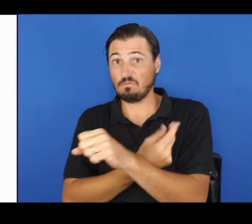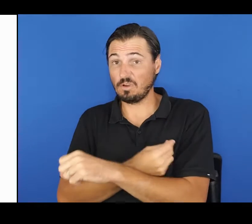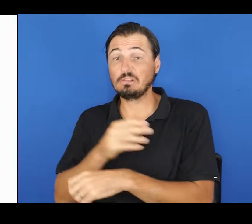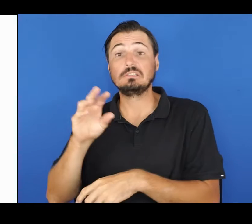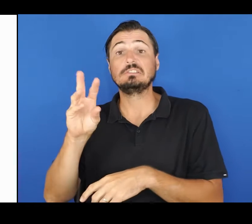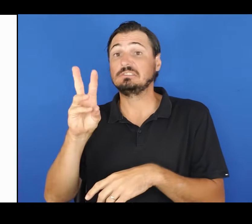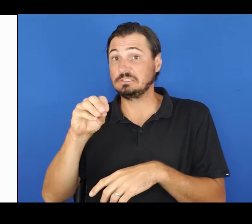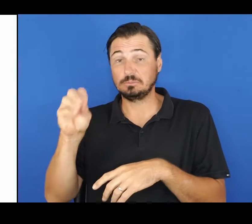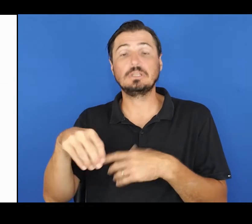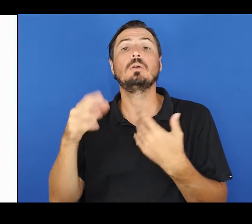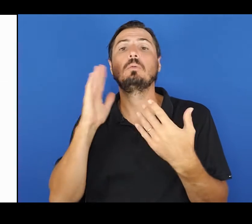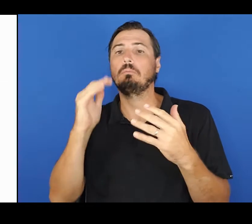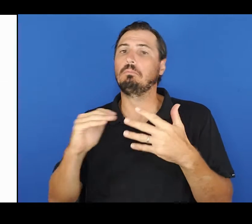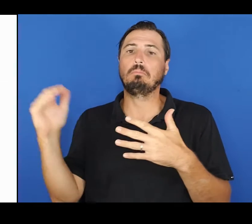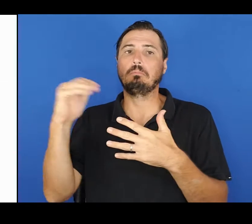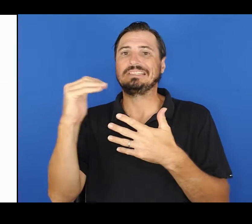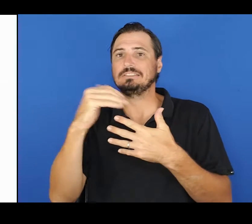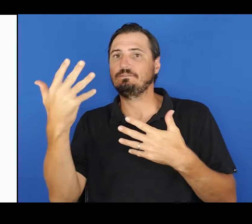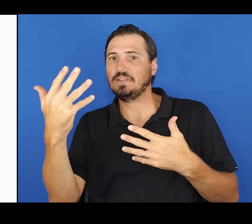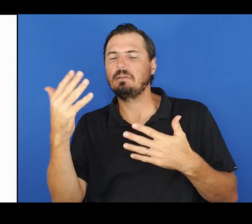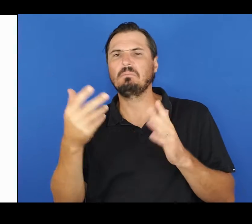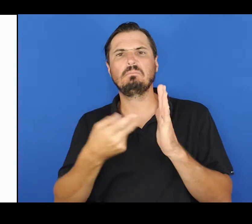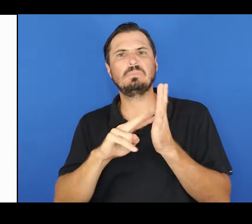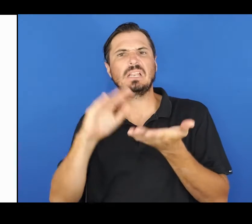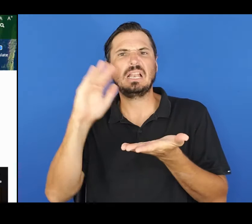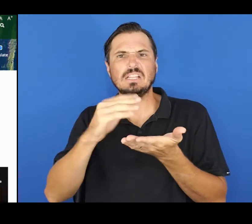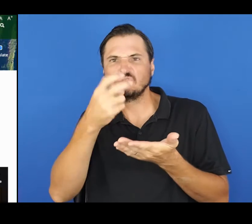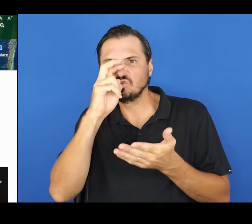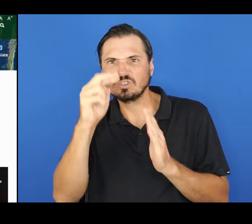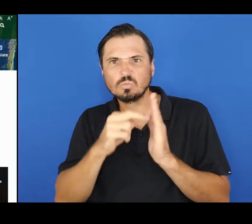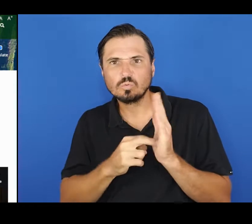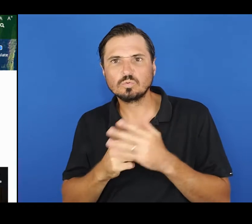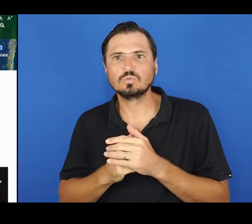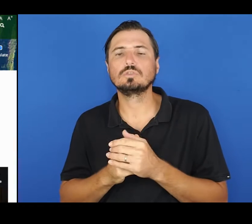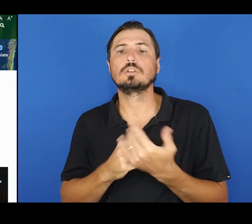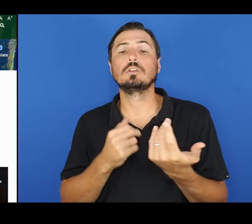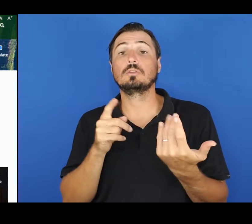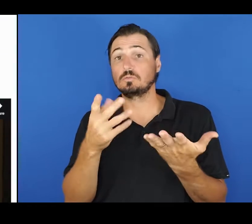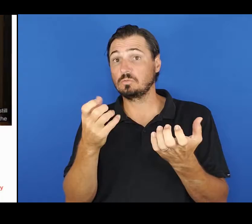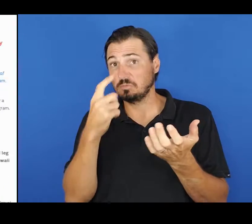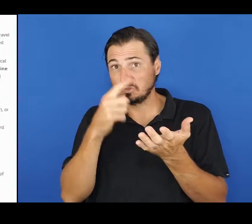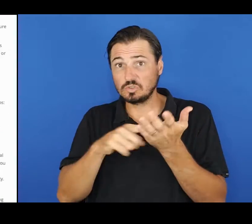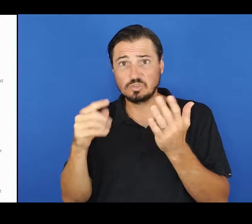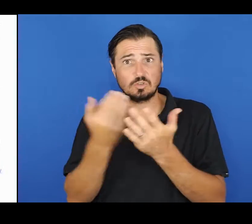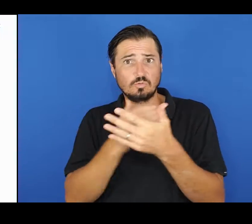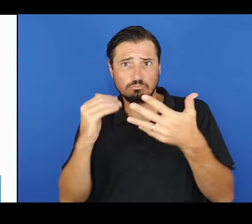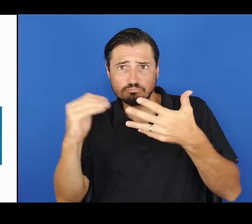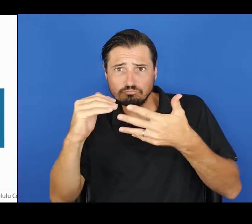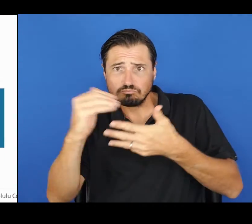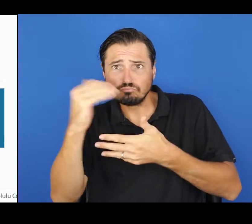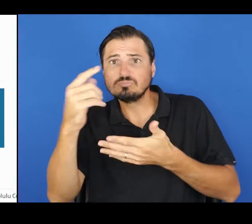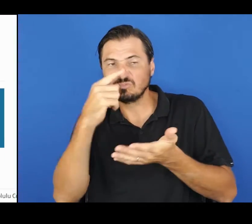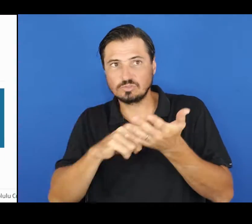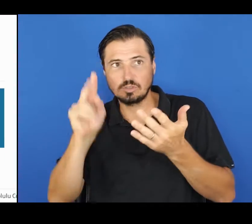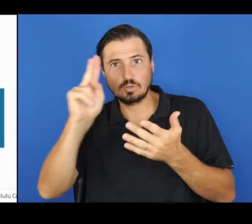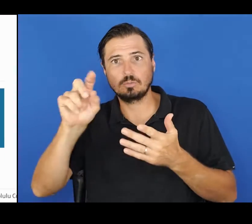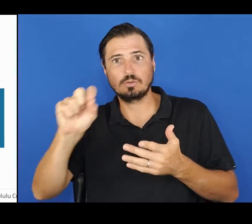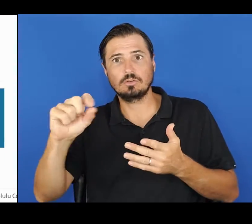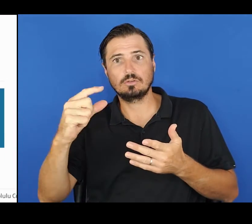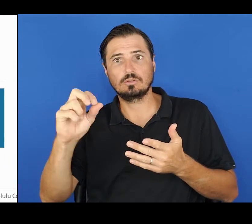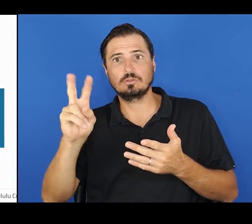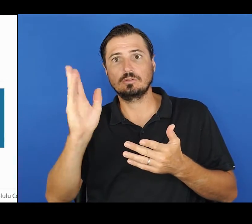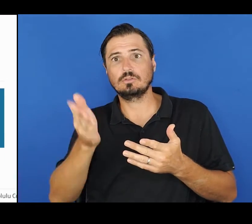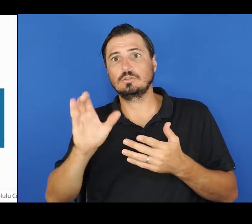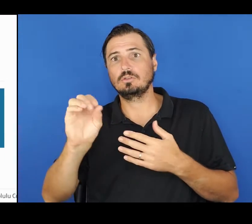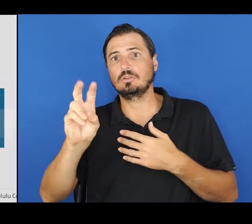move to Tier 5, which further loosens restrictions. To view the new Kaua‘i Tier Chart, please visit Kauai.gov/COVID-19